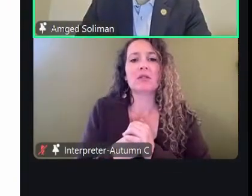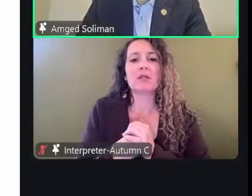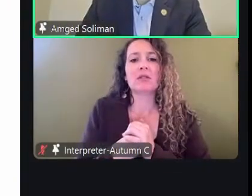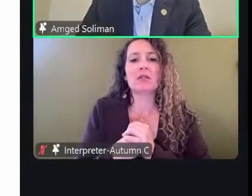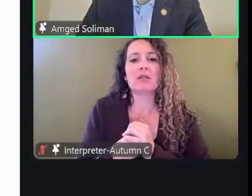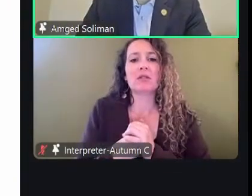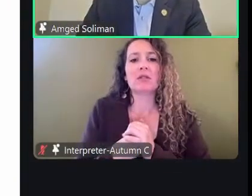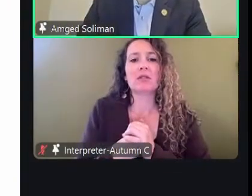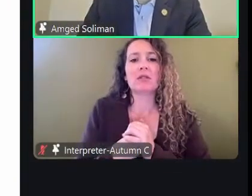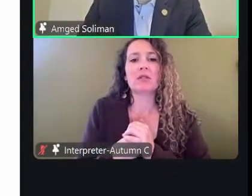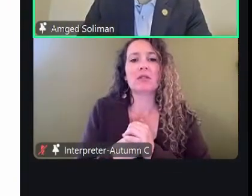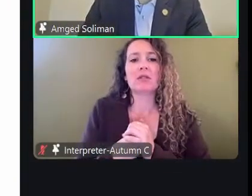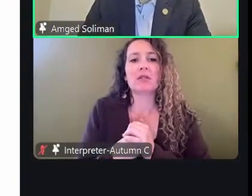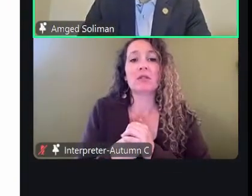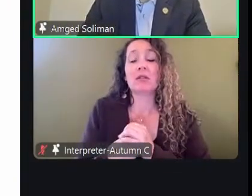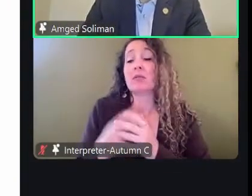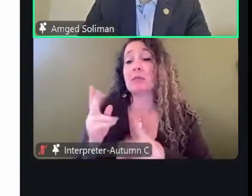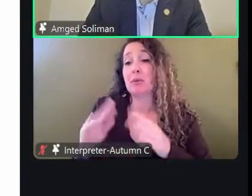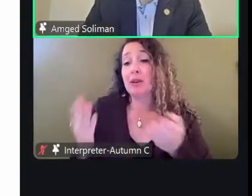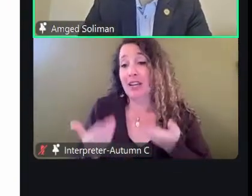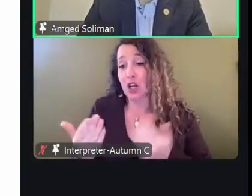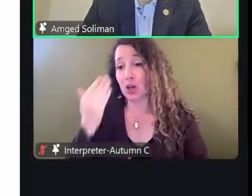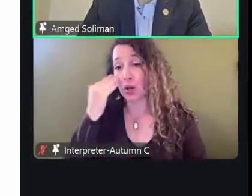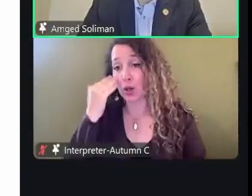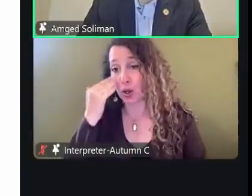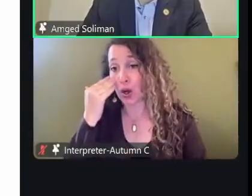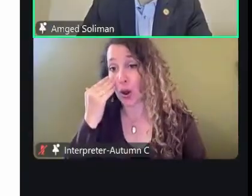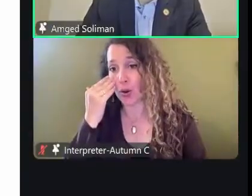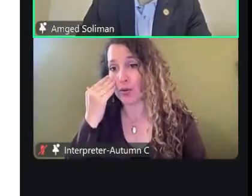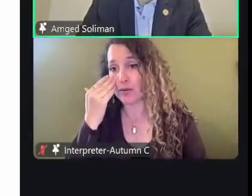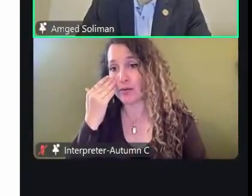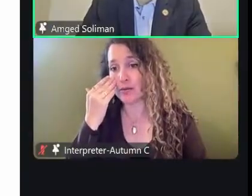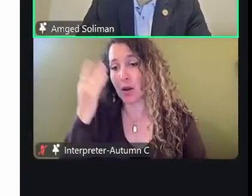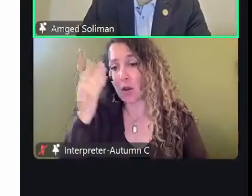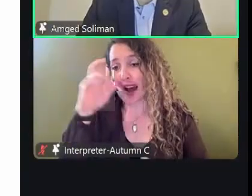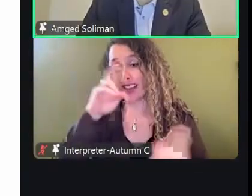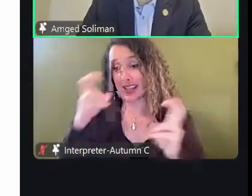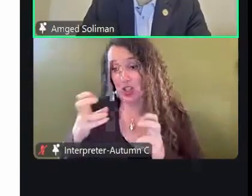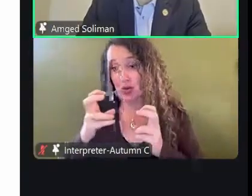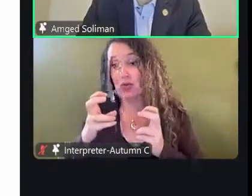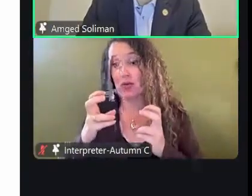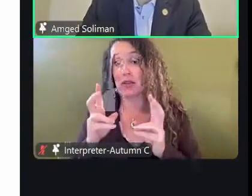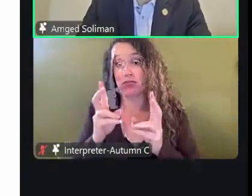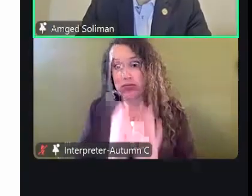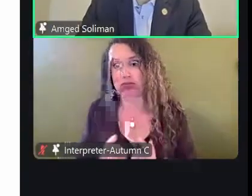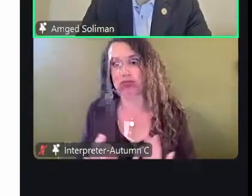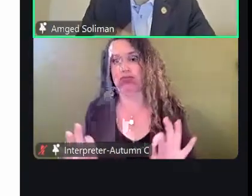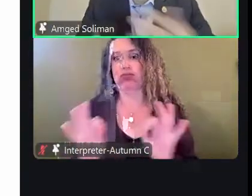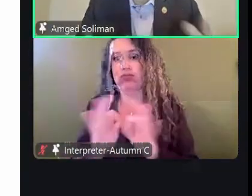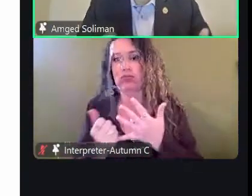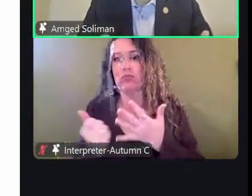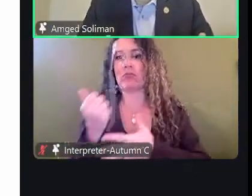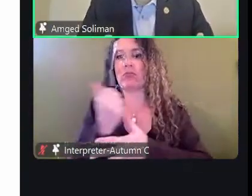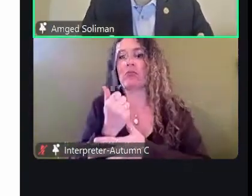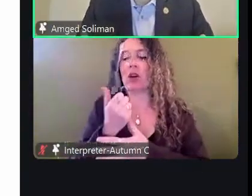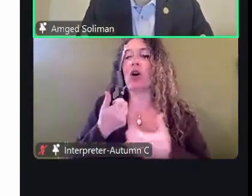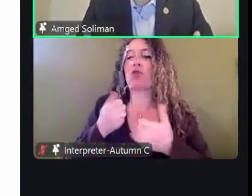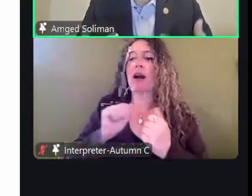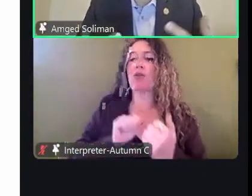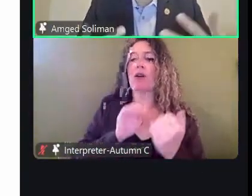us today know the importance of this issue. um in addressing it, we try to look at how